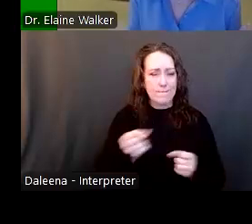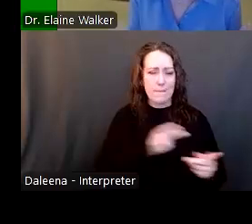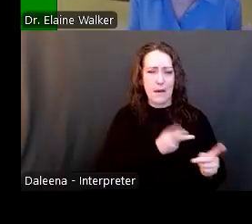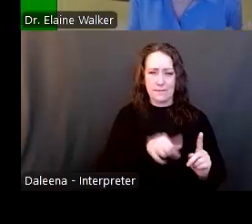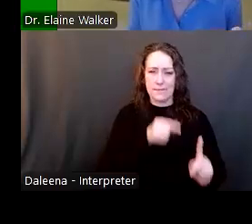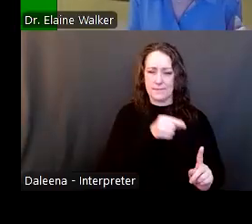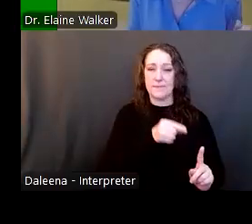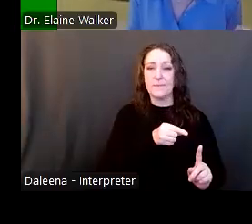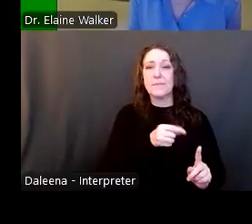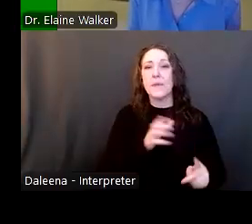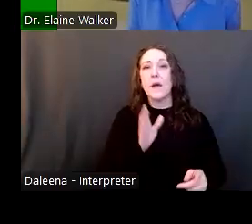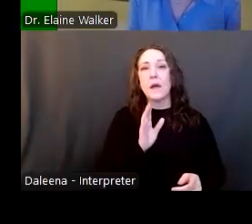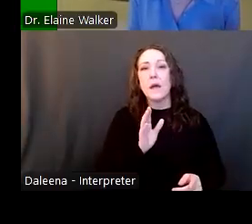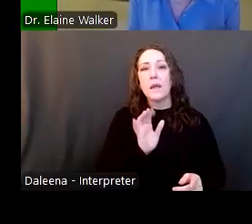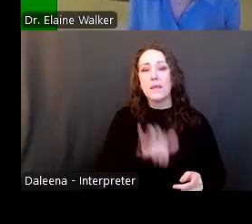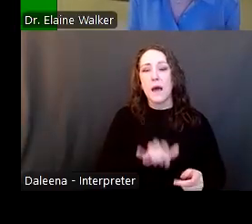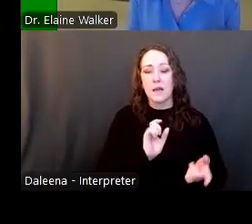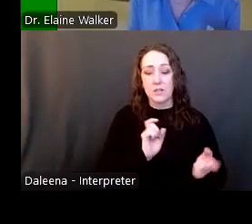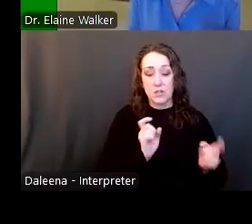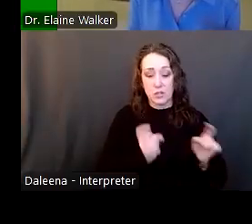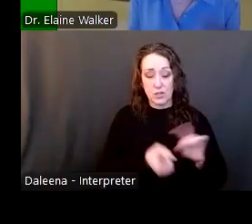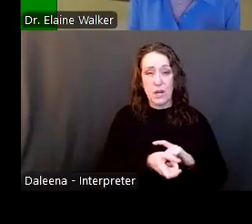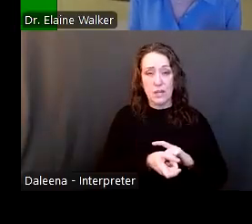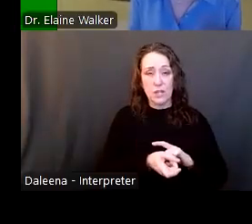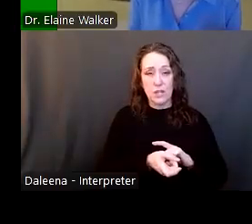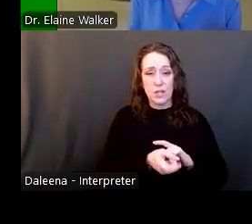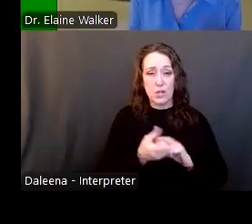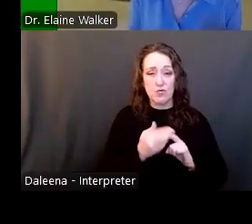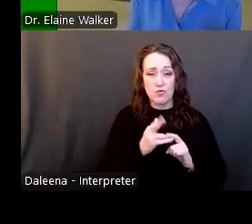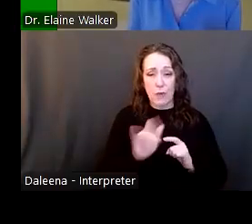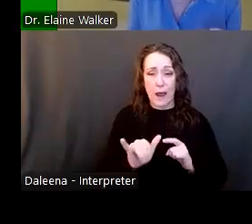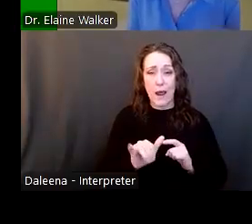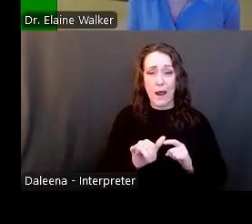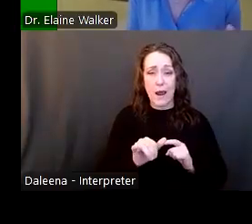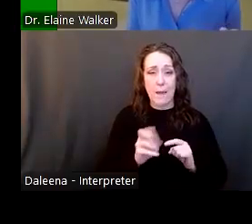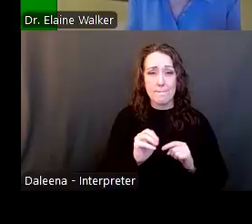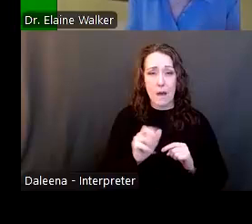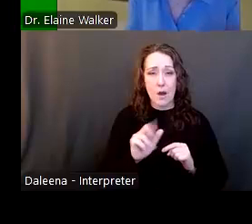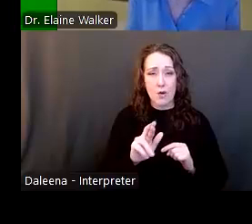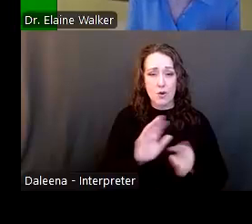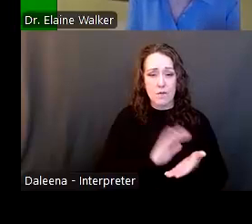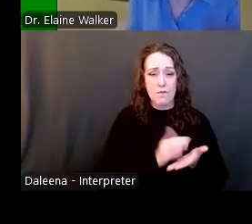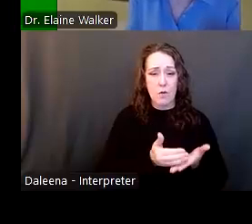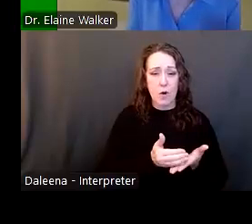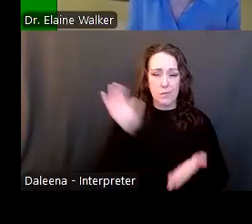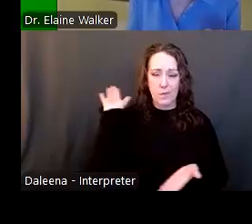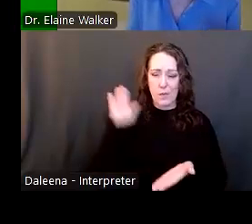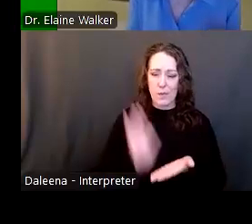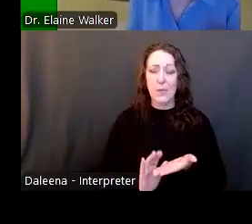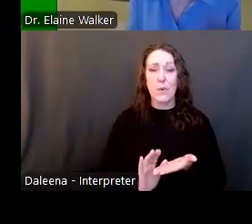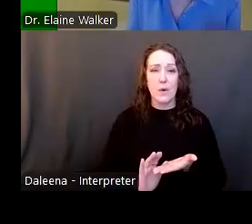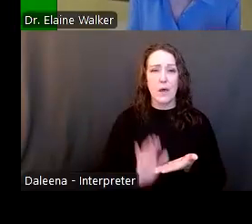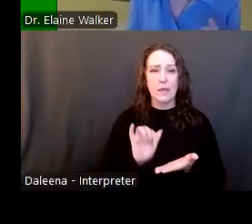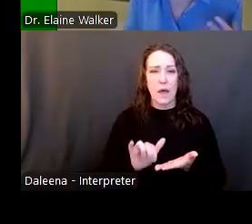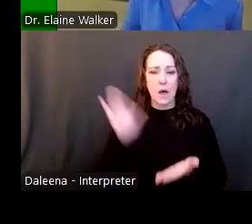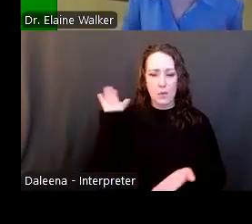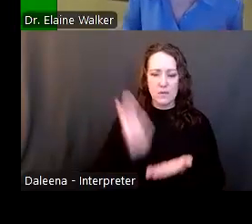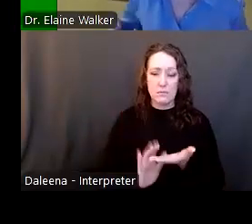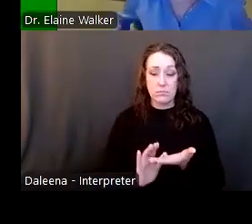is the change in Gray matter volume over time so a reduction in Gray matter volume is a normal